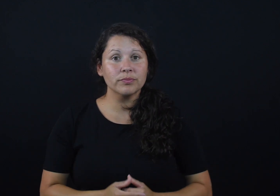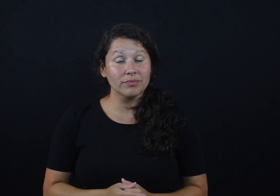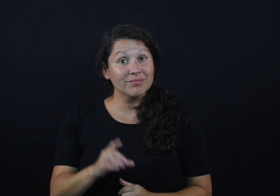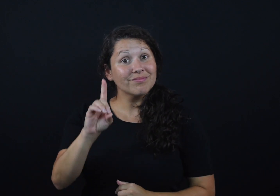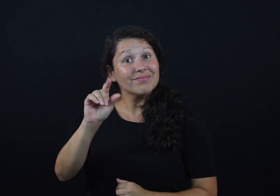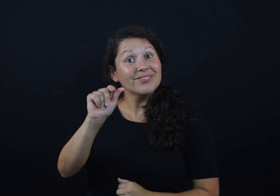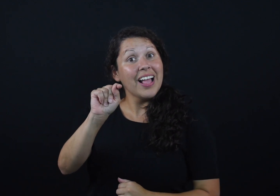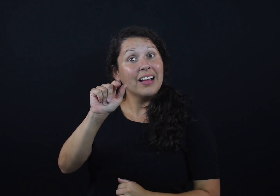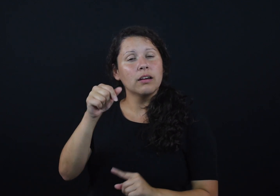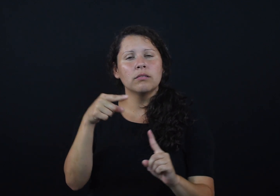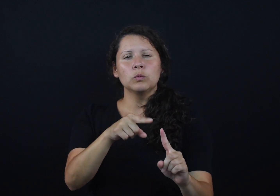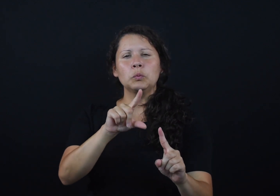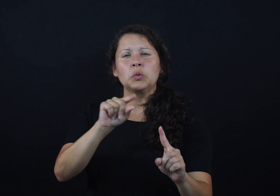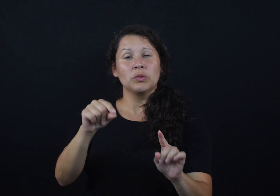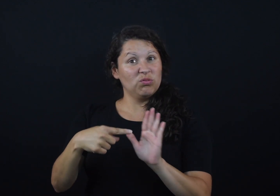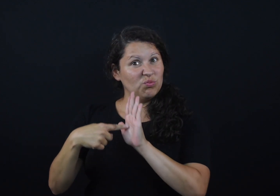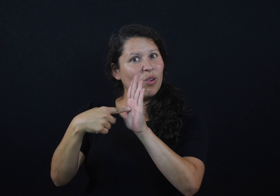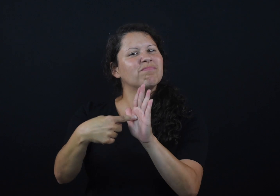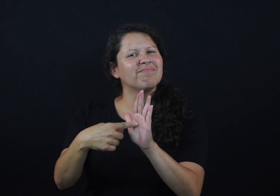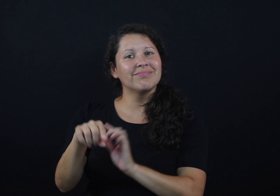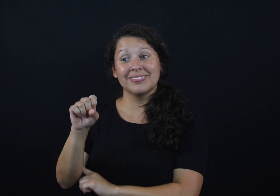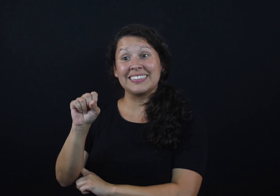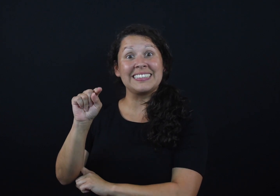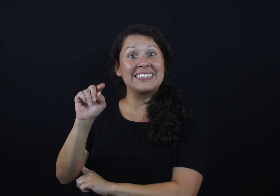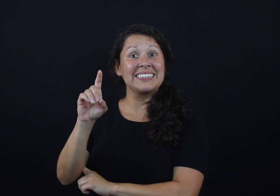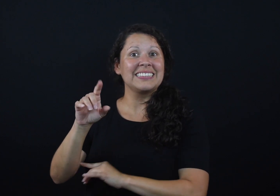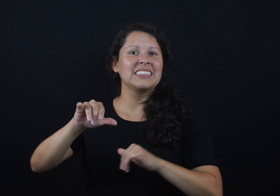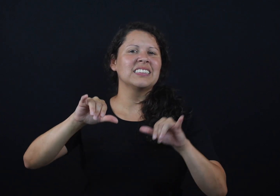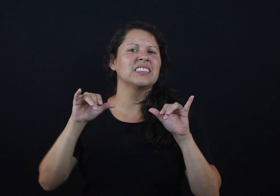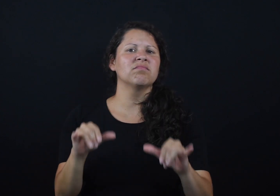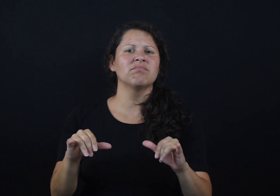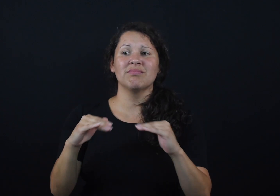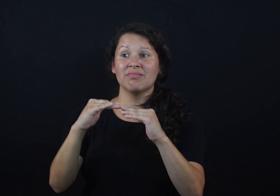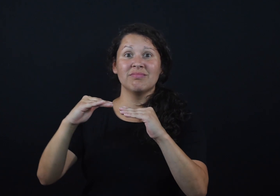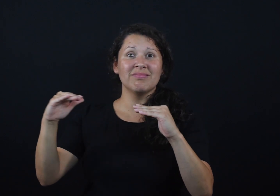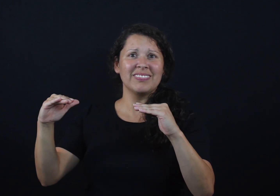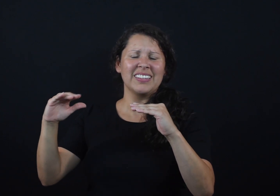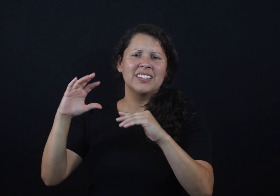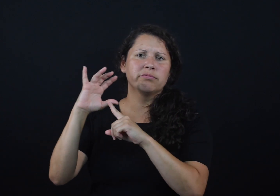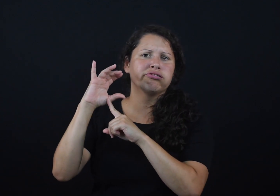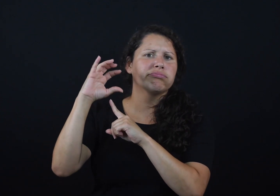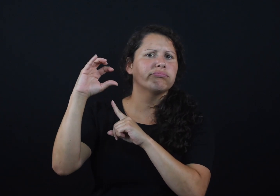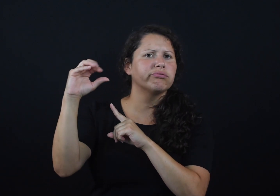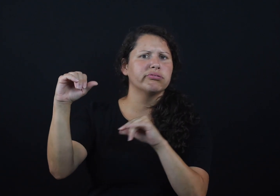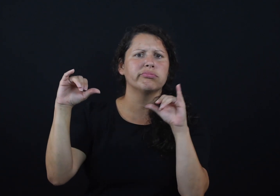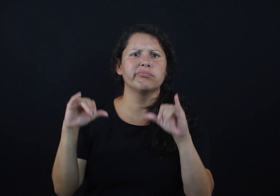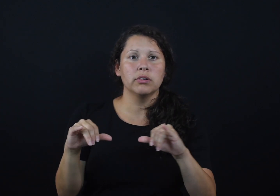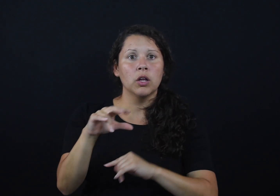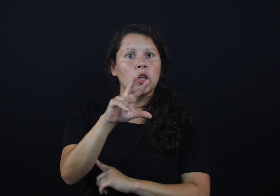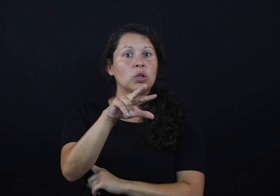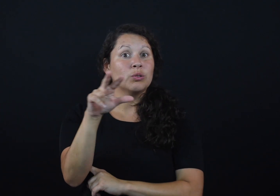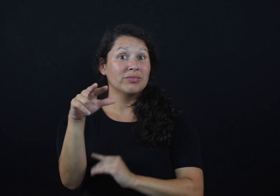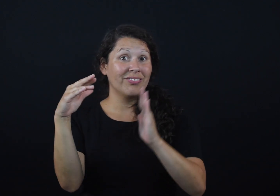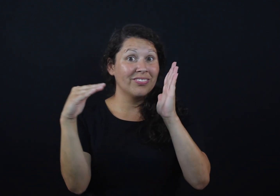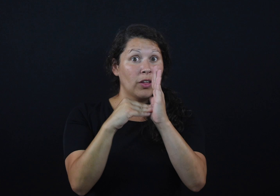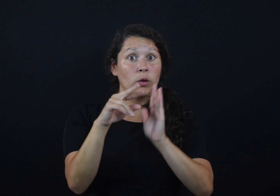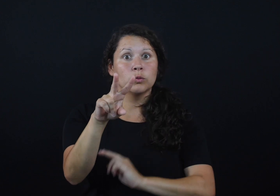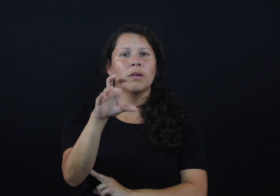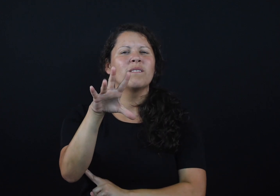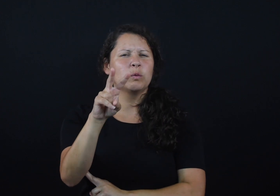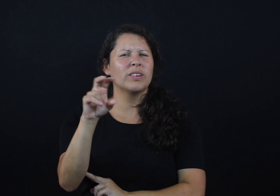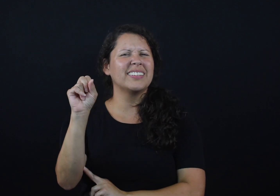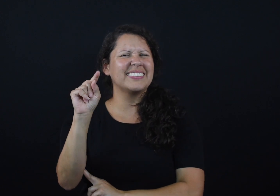Data from 2020 show STDs remained at very high levels with 33,252 STD cases